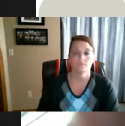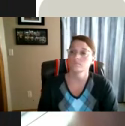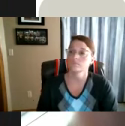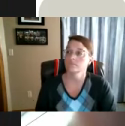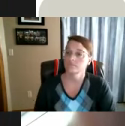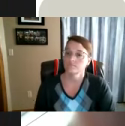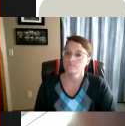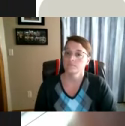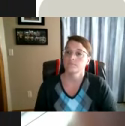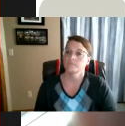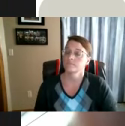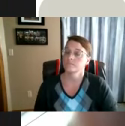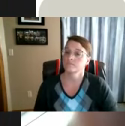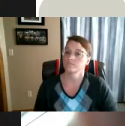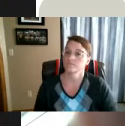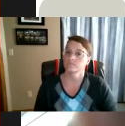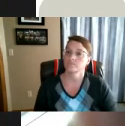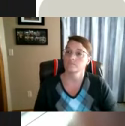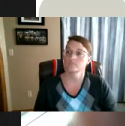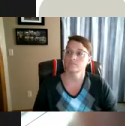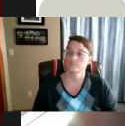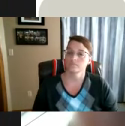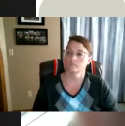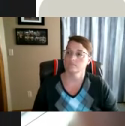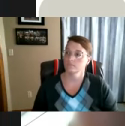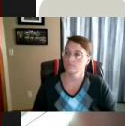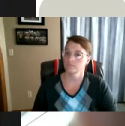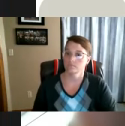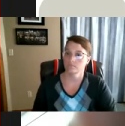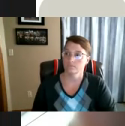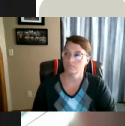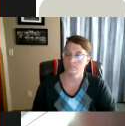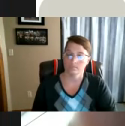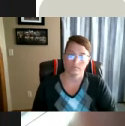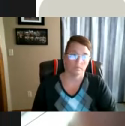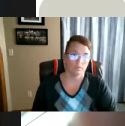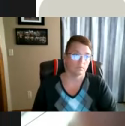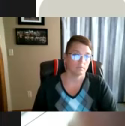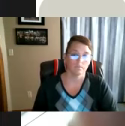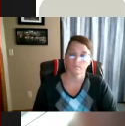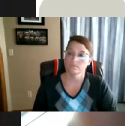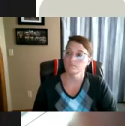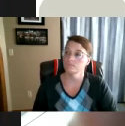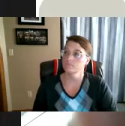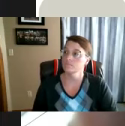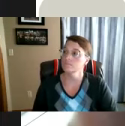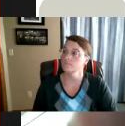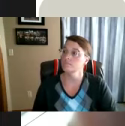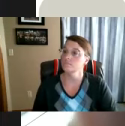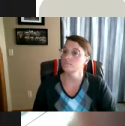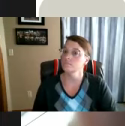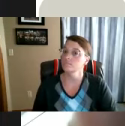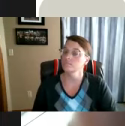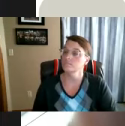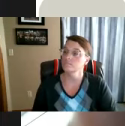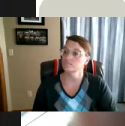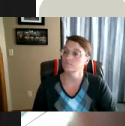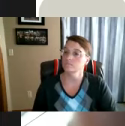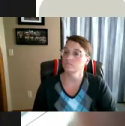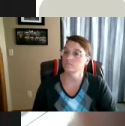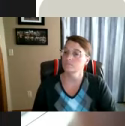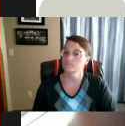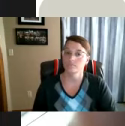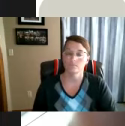black man with a disability. And we can see that as movements come together to address